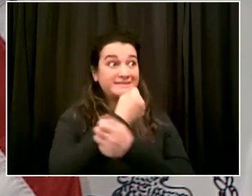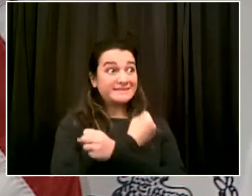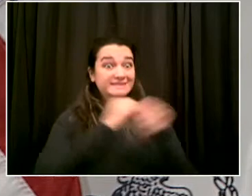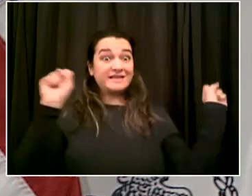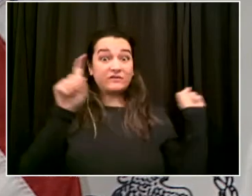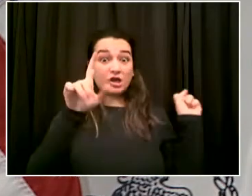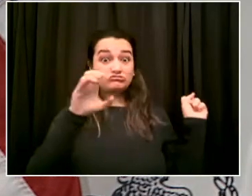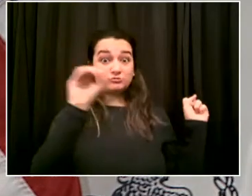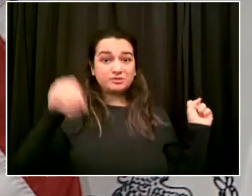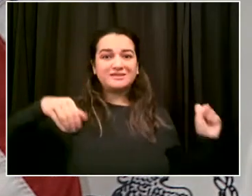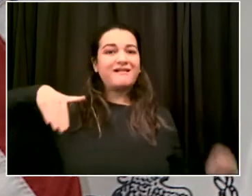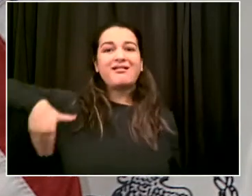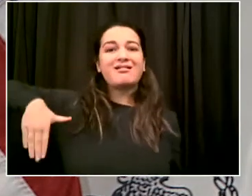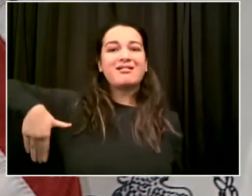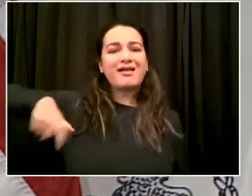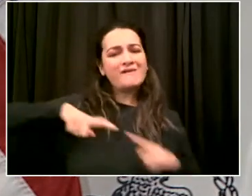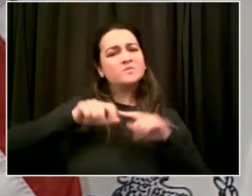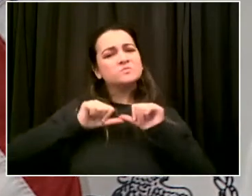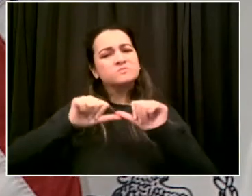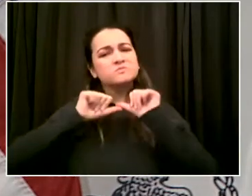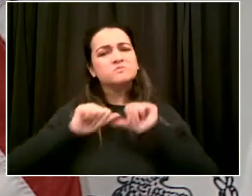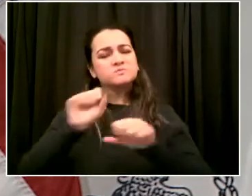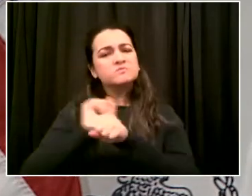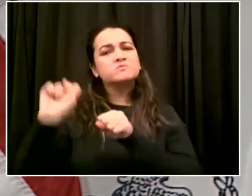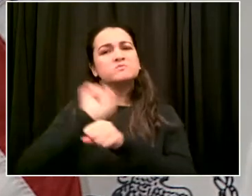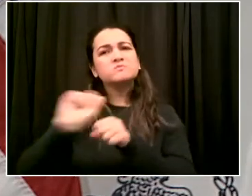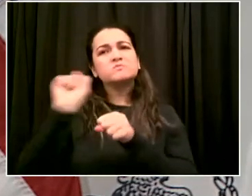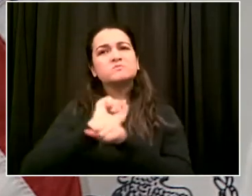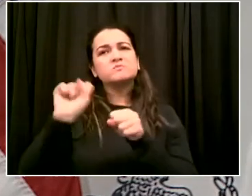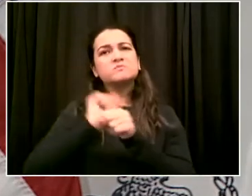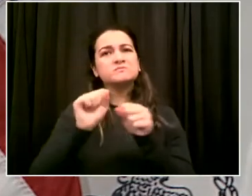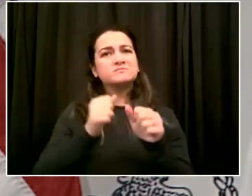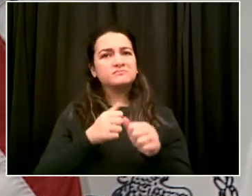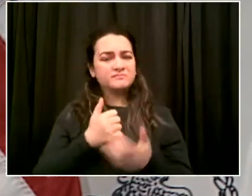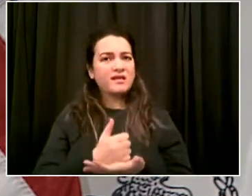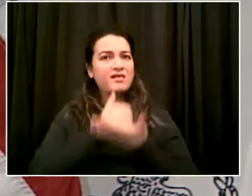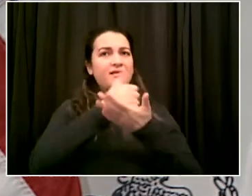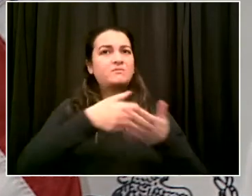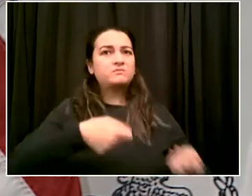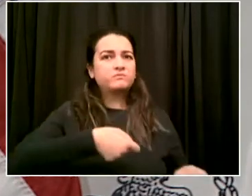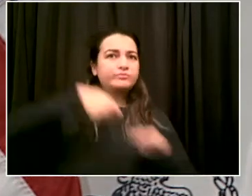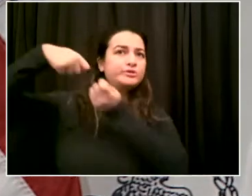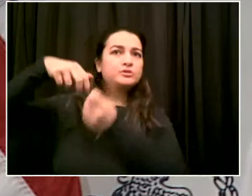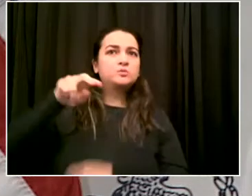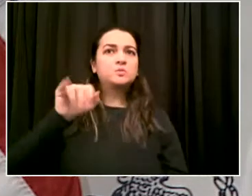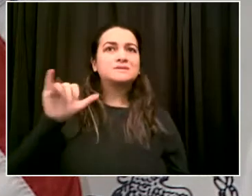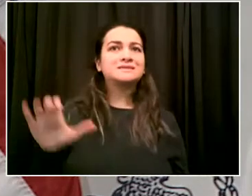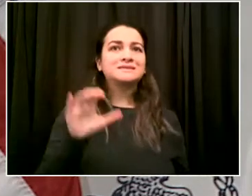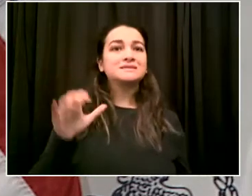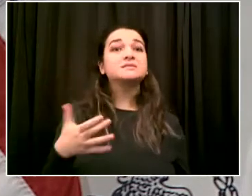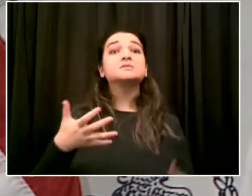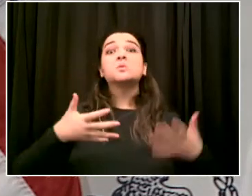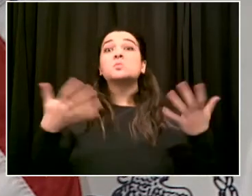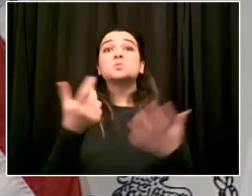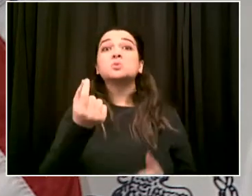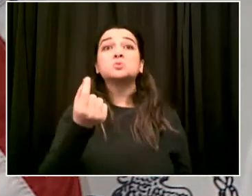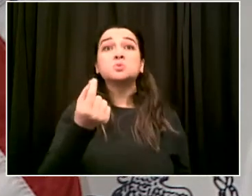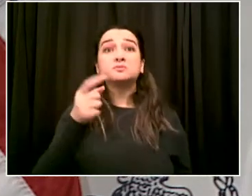THE BEST WAY TO DO THAT IS TO